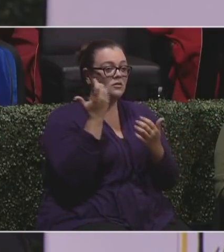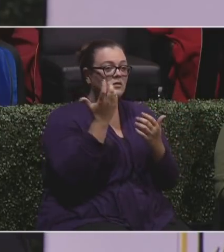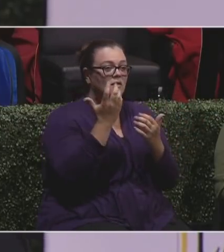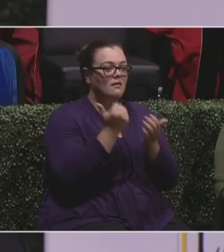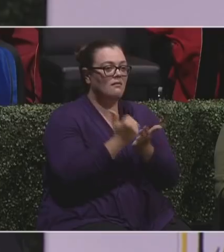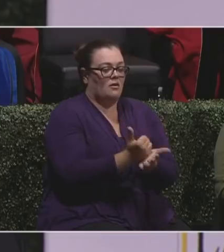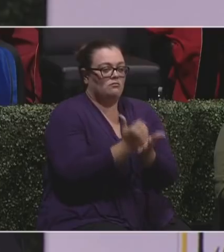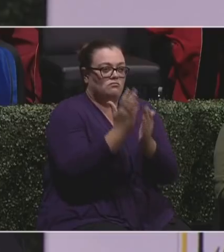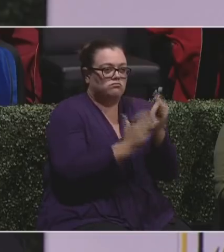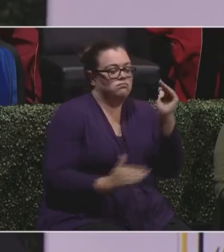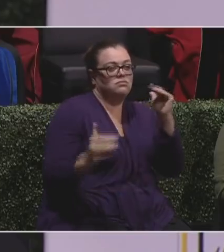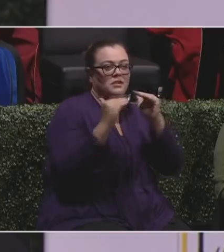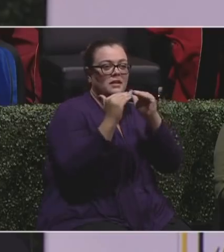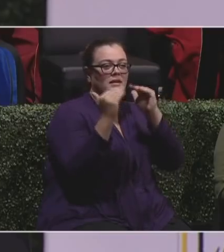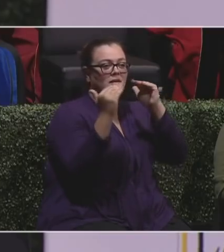TO YOU, LIKE YOUTUBE, ONLINE COURSES,